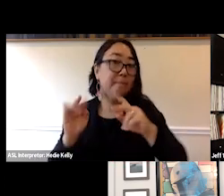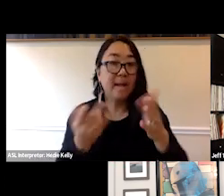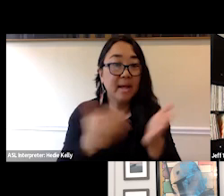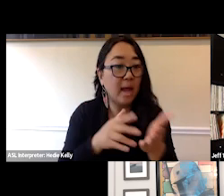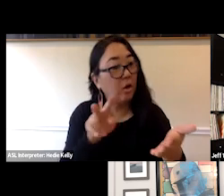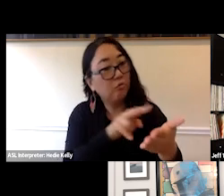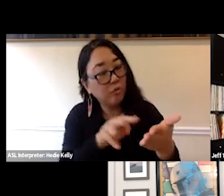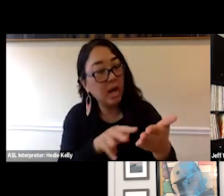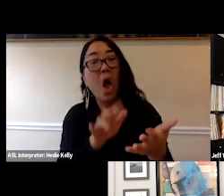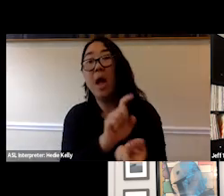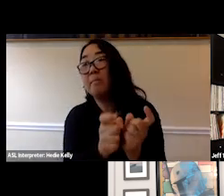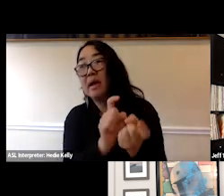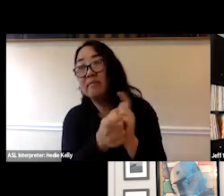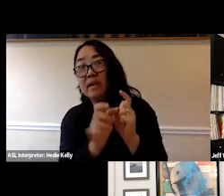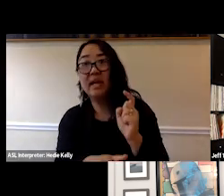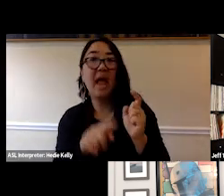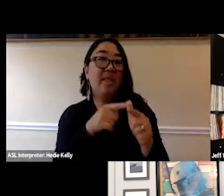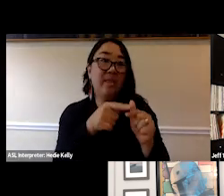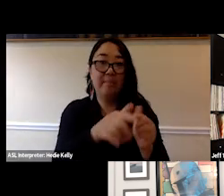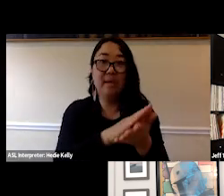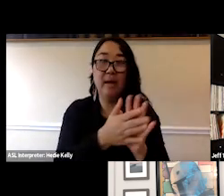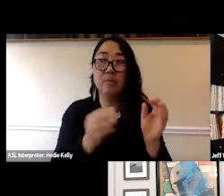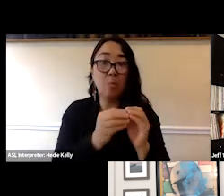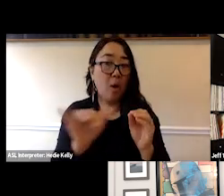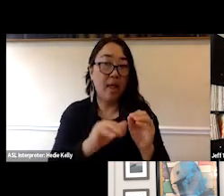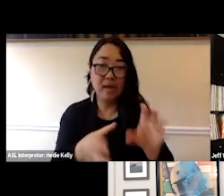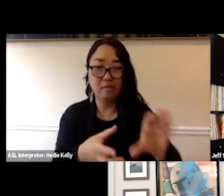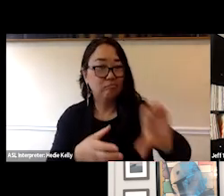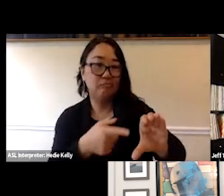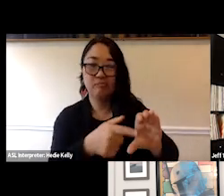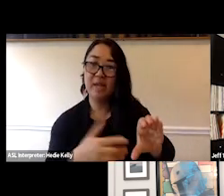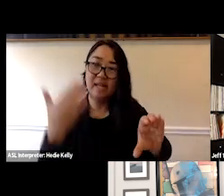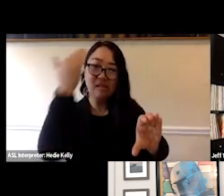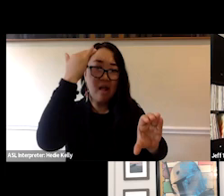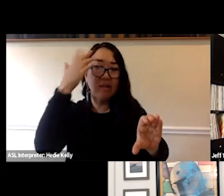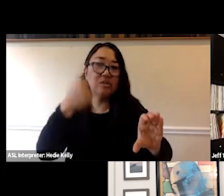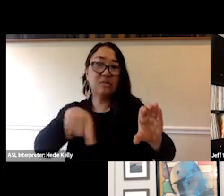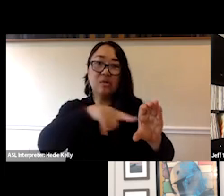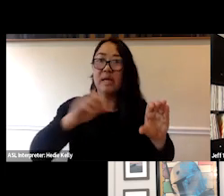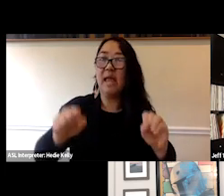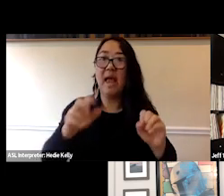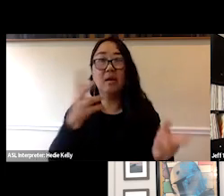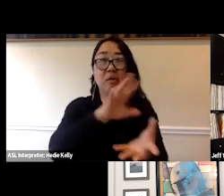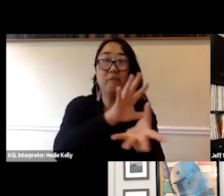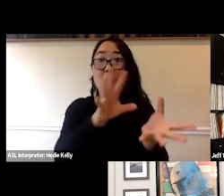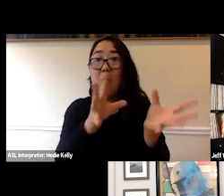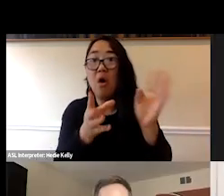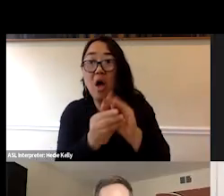And that's kind of our body of knowledge that we continue to grow and evolve throughout the life cycle of our organization.